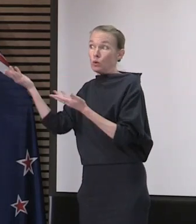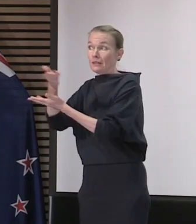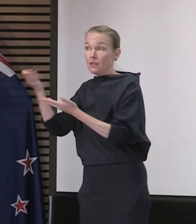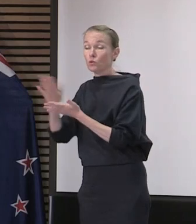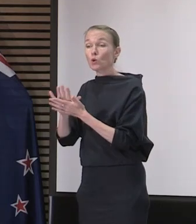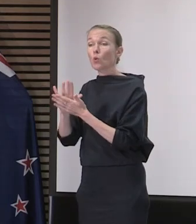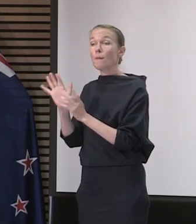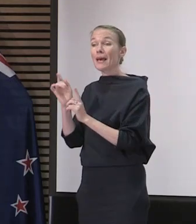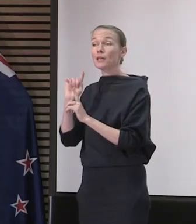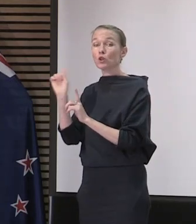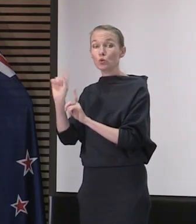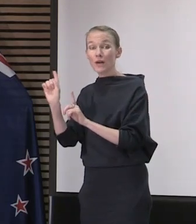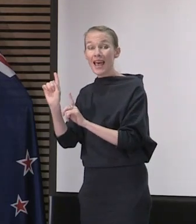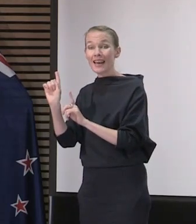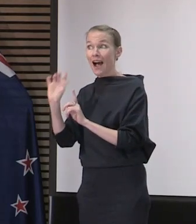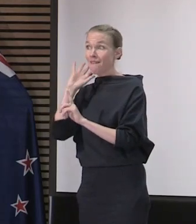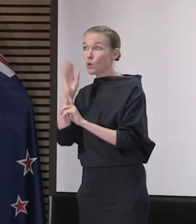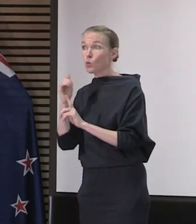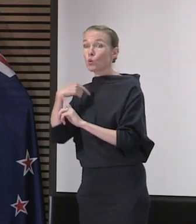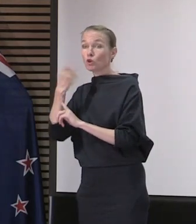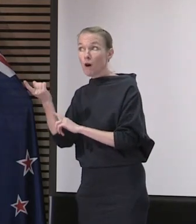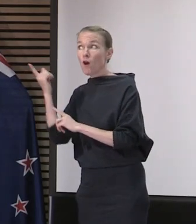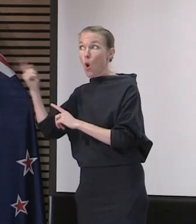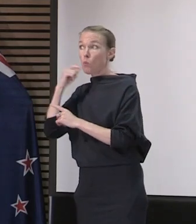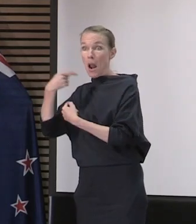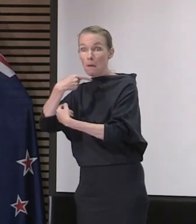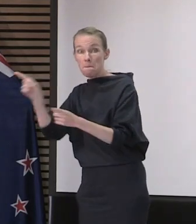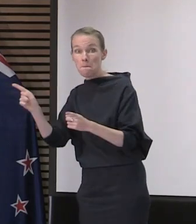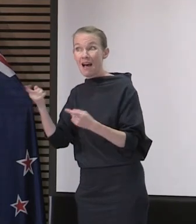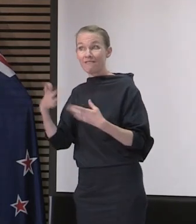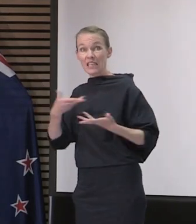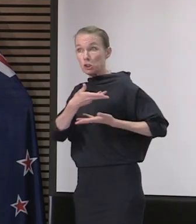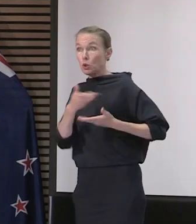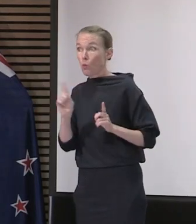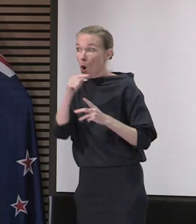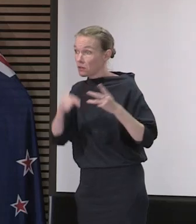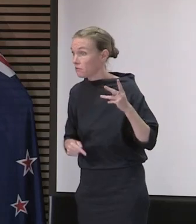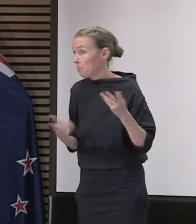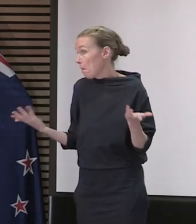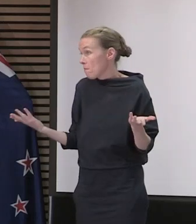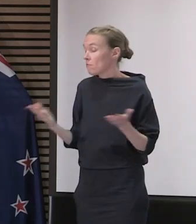for the Prime Minister for the discussion and she may well reveal later today or tomorrow after the discussion exactly